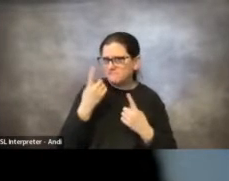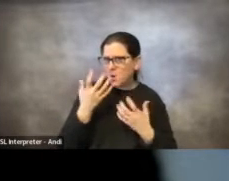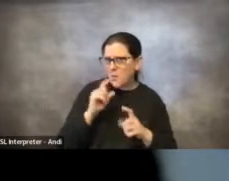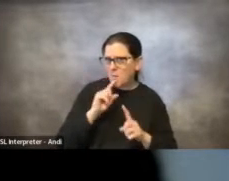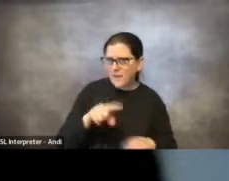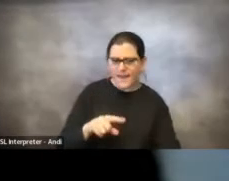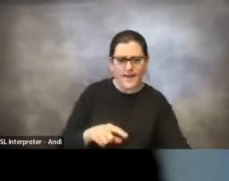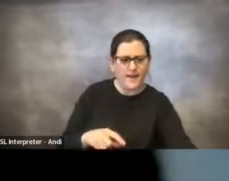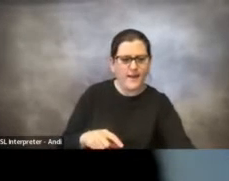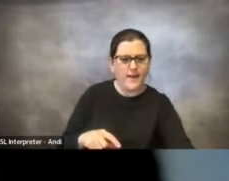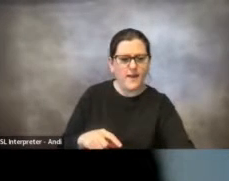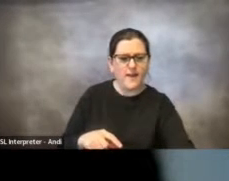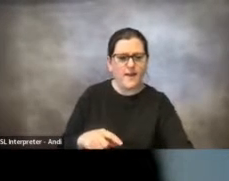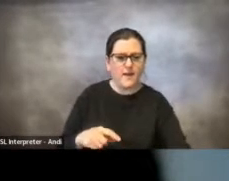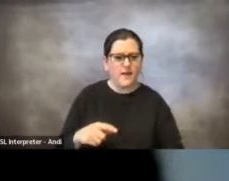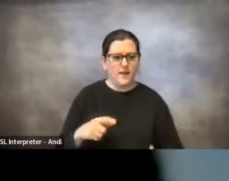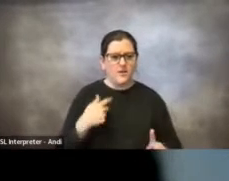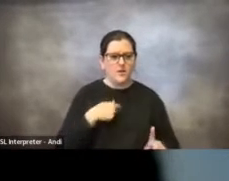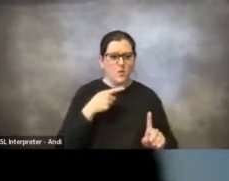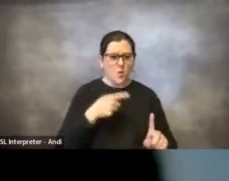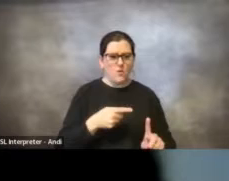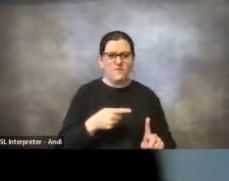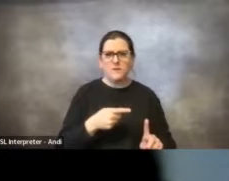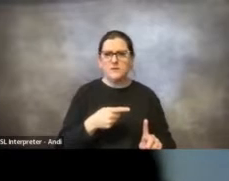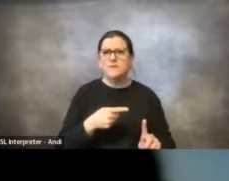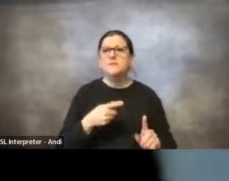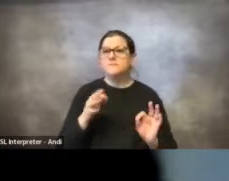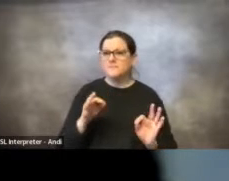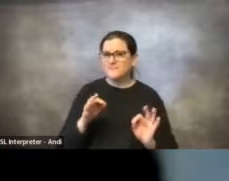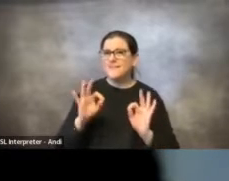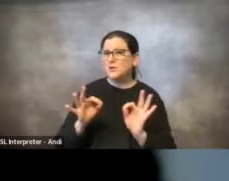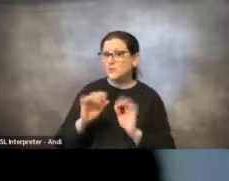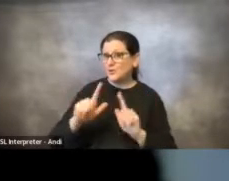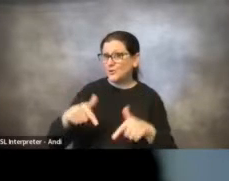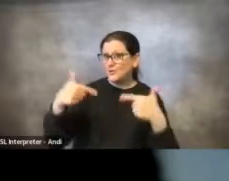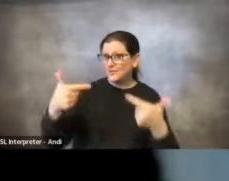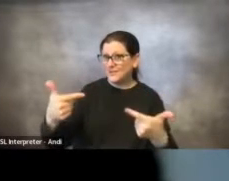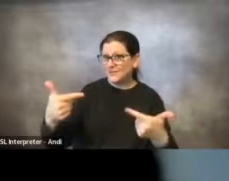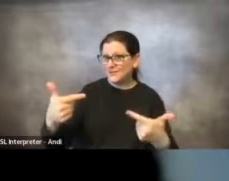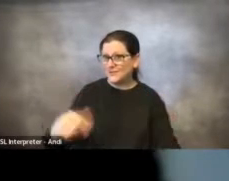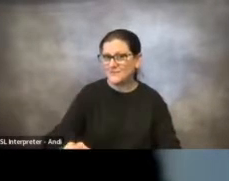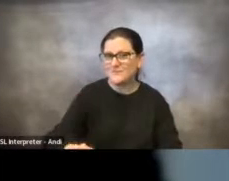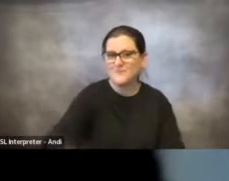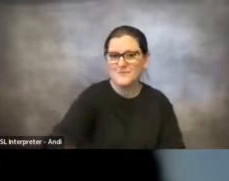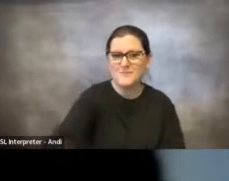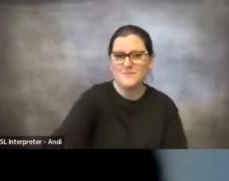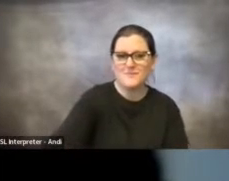what we are hoping for in the future? Traci Barney: Absolutely. Yes. We are hoping for a survivor or